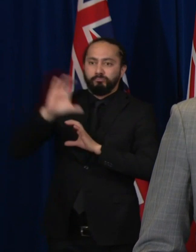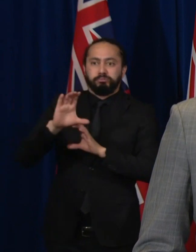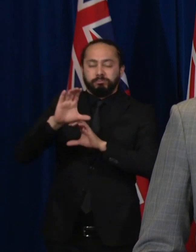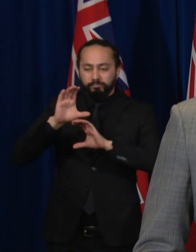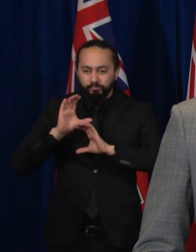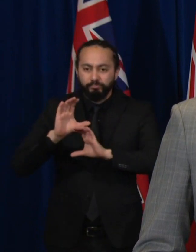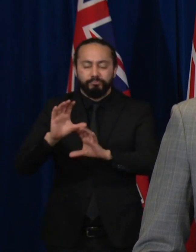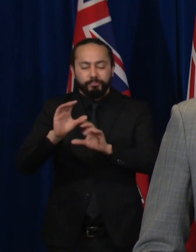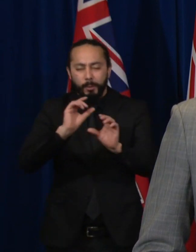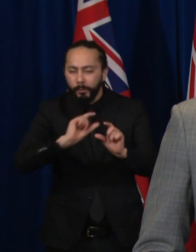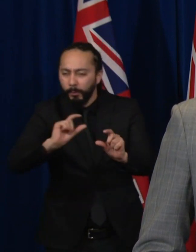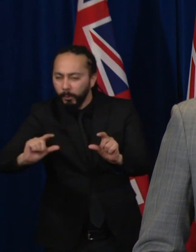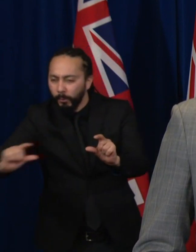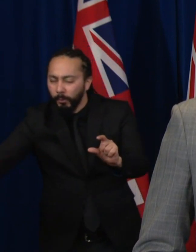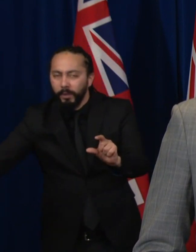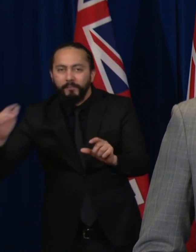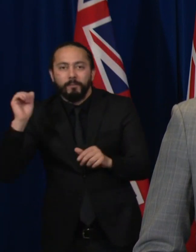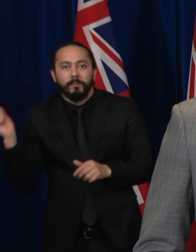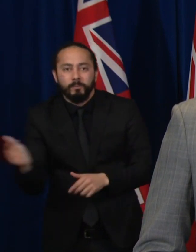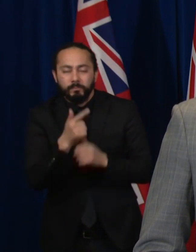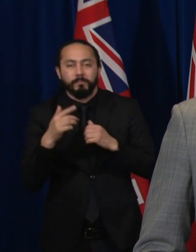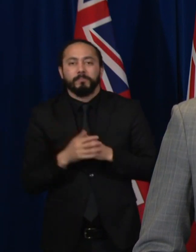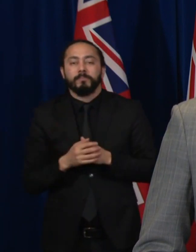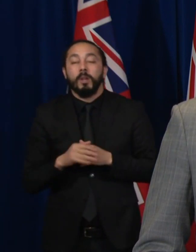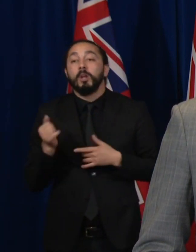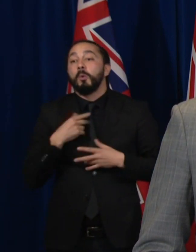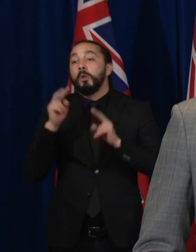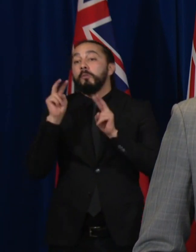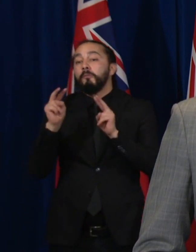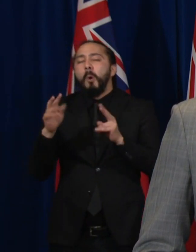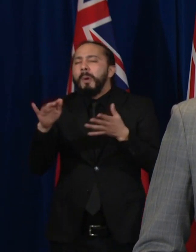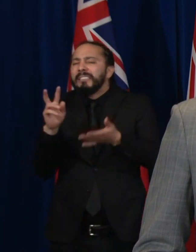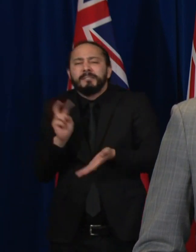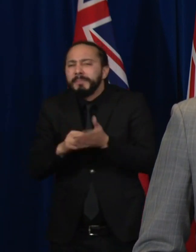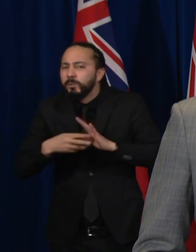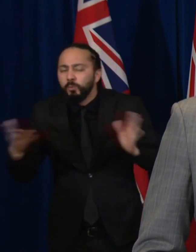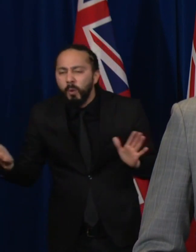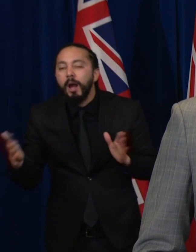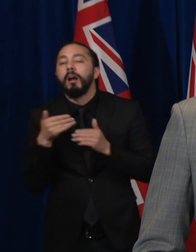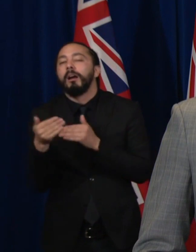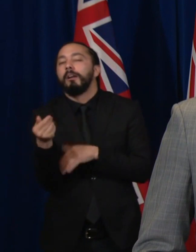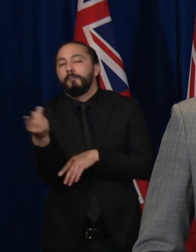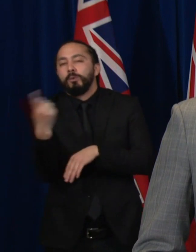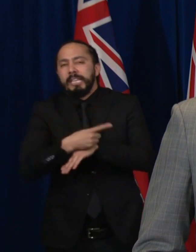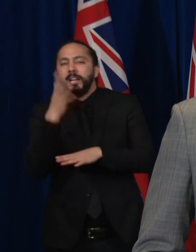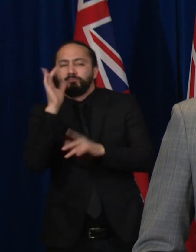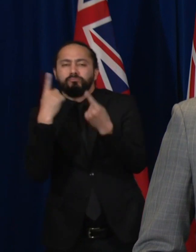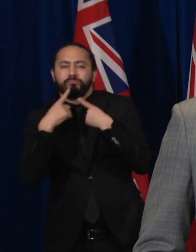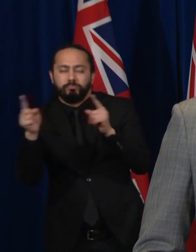the full details of these measures in while it can never forget what they did here. the coming days. Together, with the It is rather for us, the living, to stand here, Ontario action plan releaseed this